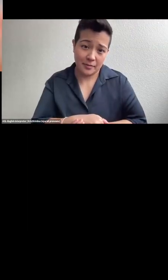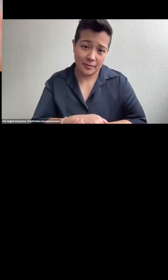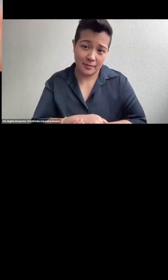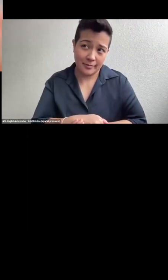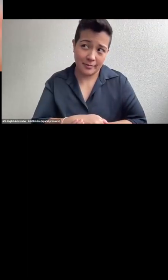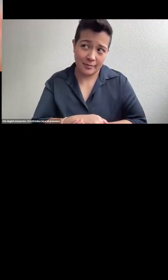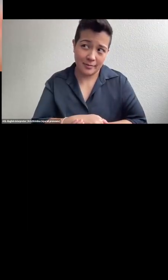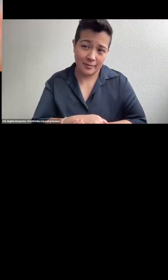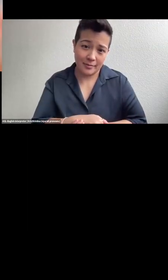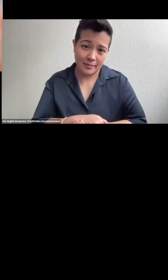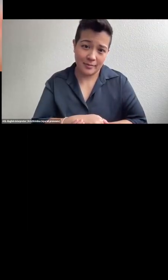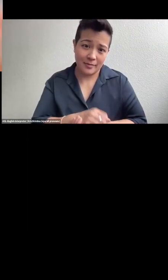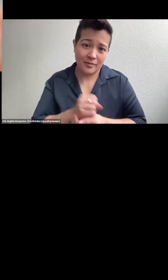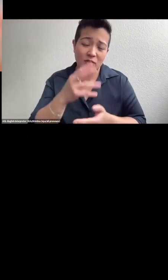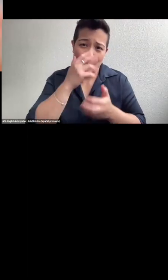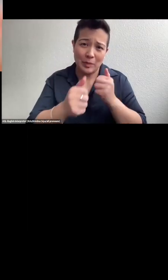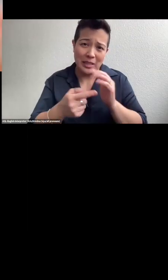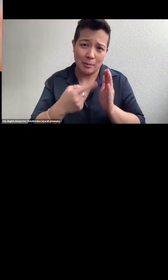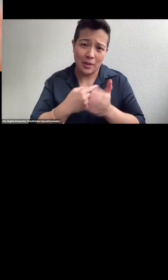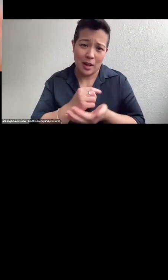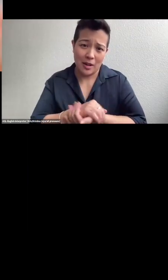she's mean sometimes, but